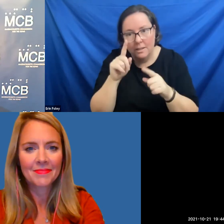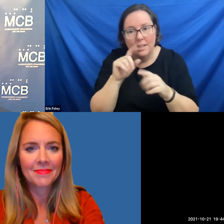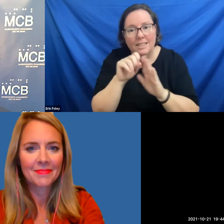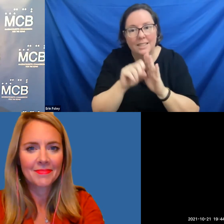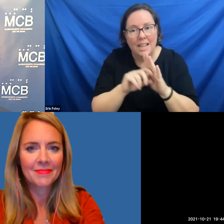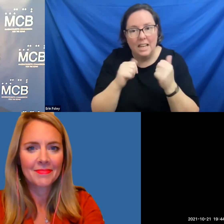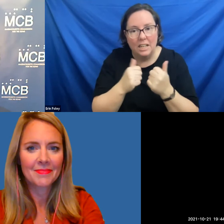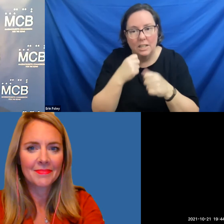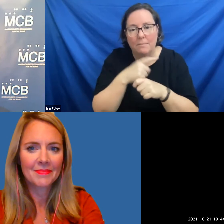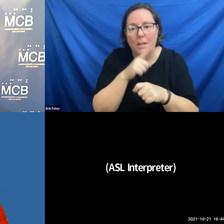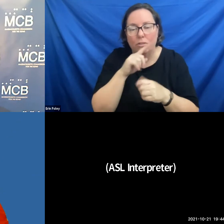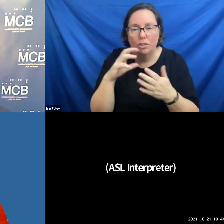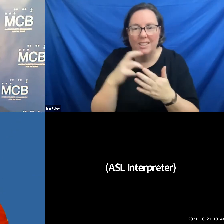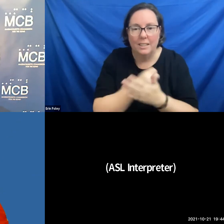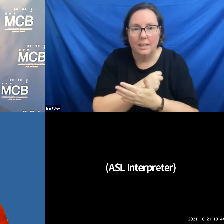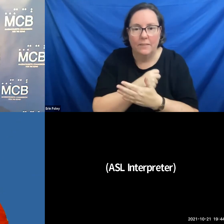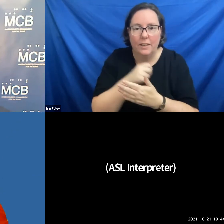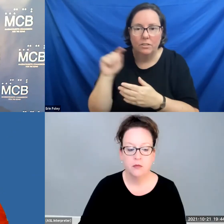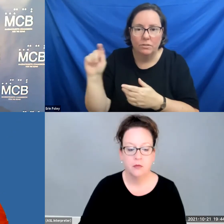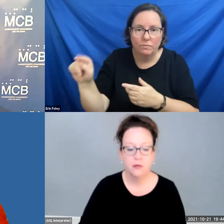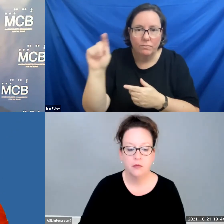sure you take advantage of those programs and services